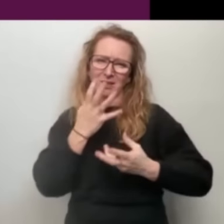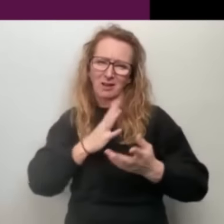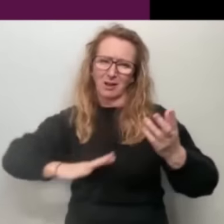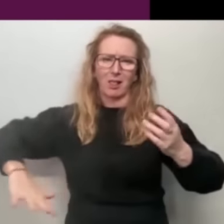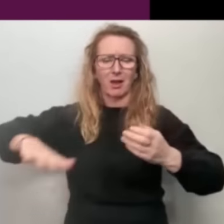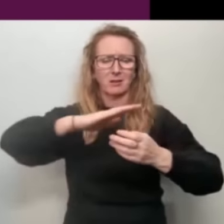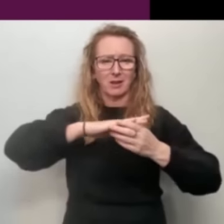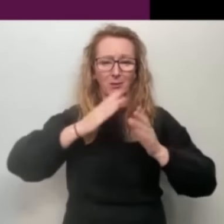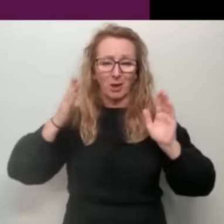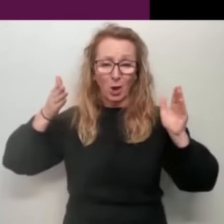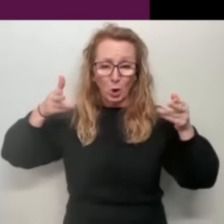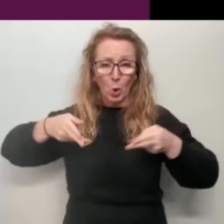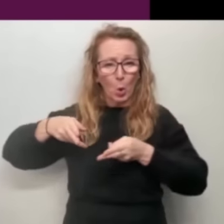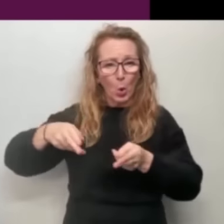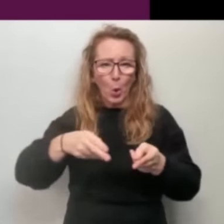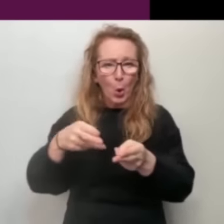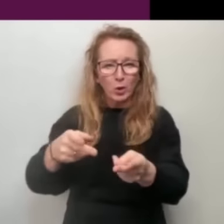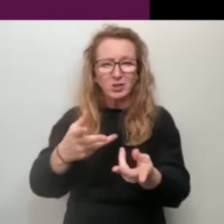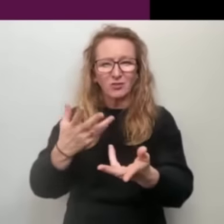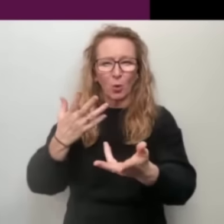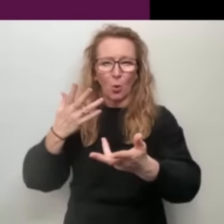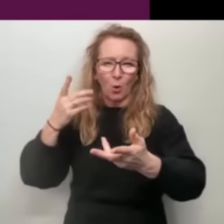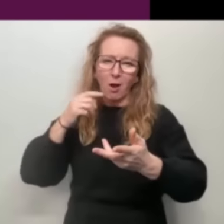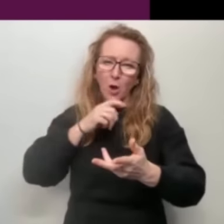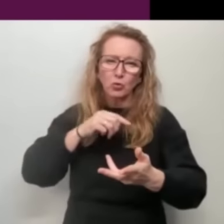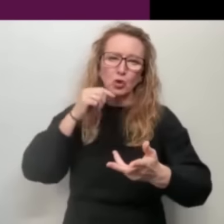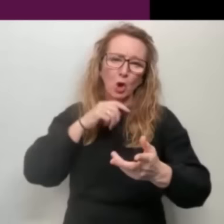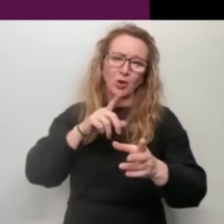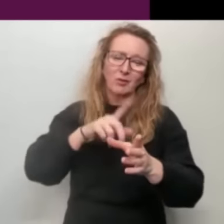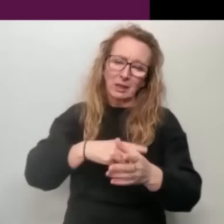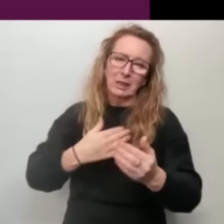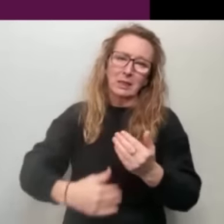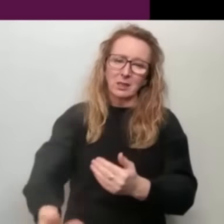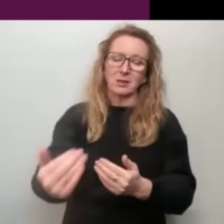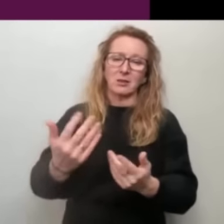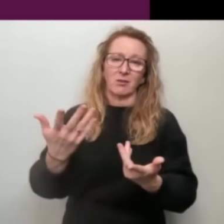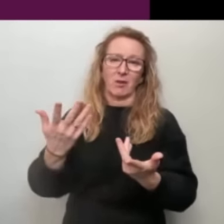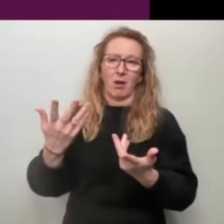has been for many centuries, a cradle of history, a cradle of industry, excuse me,